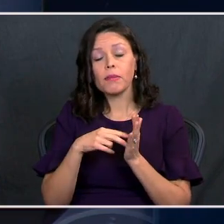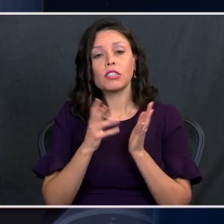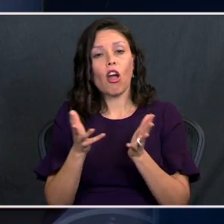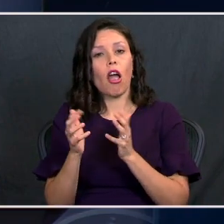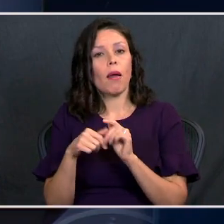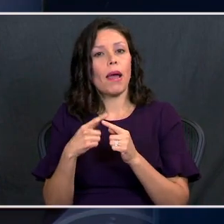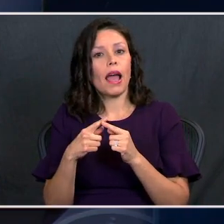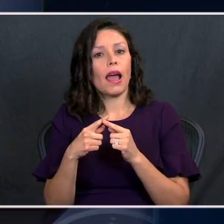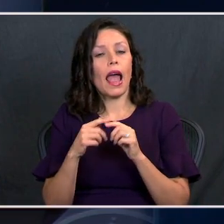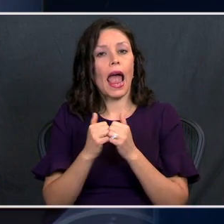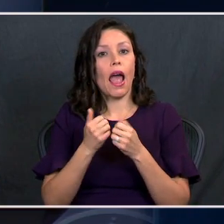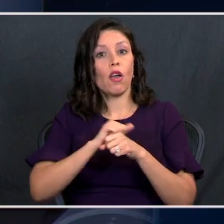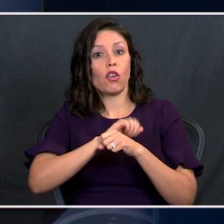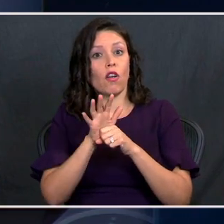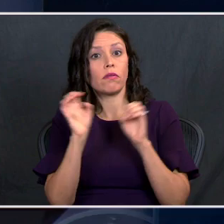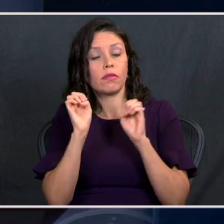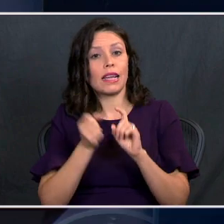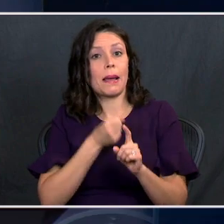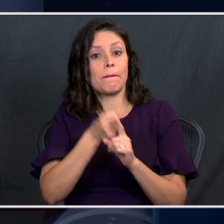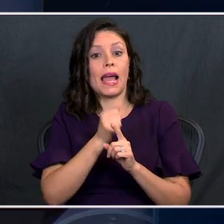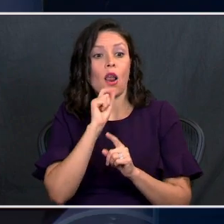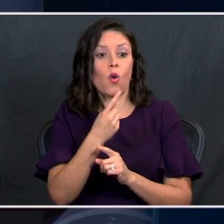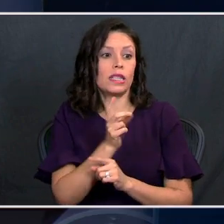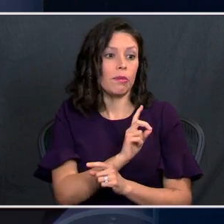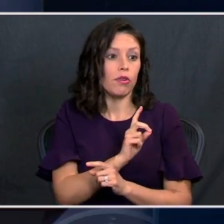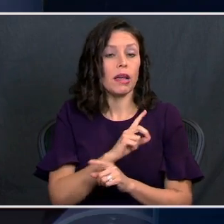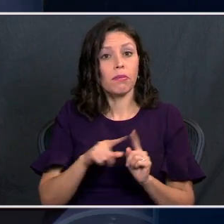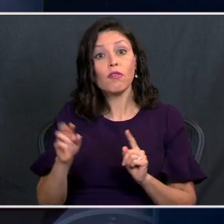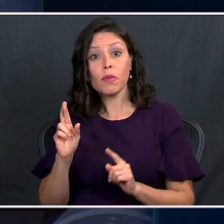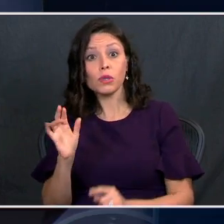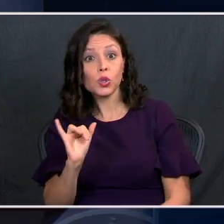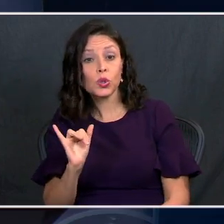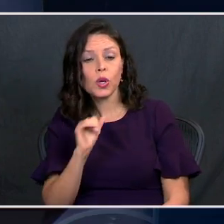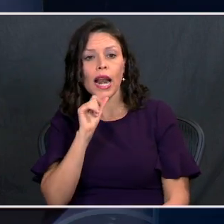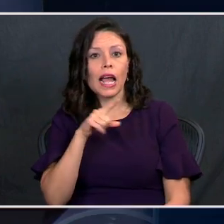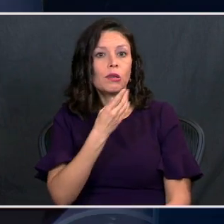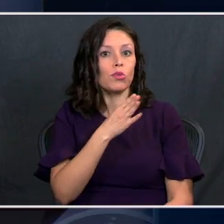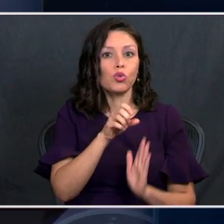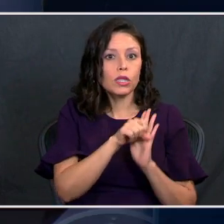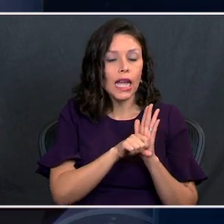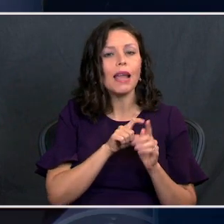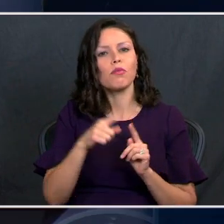how the COVID pandemic impacts not just Democrats, but Republicans; not just blue states, but red states;